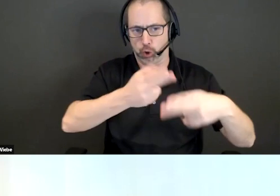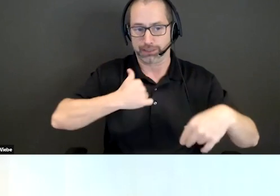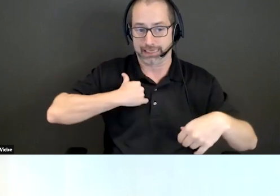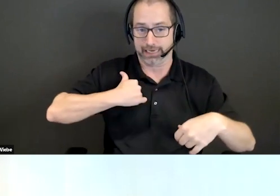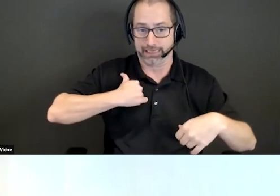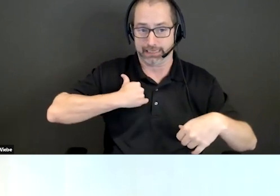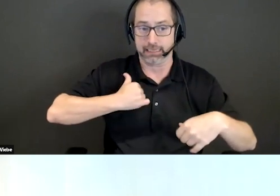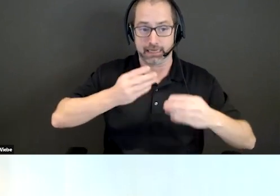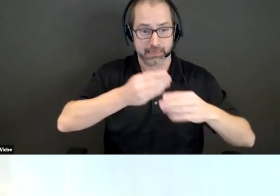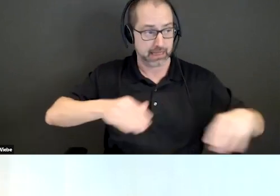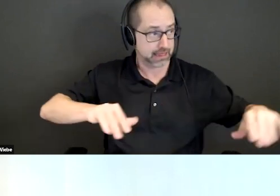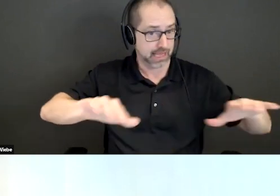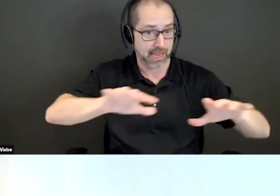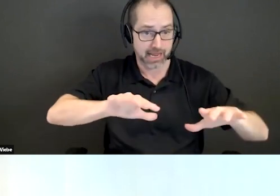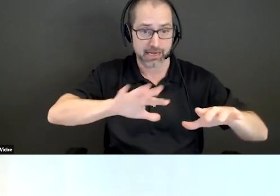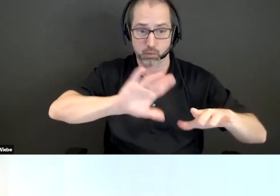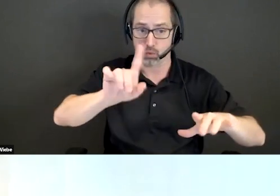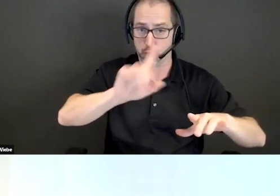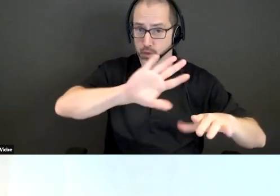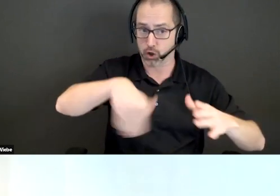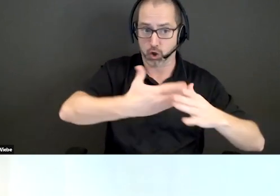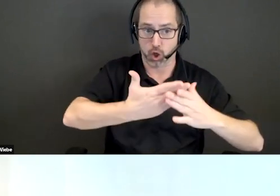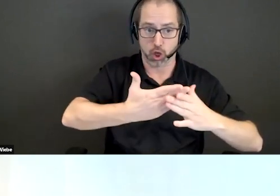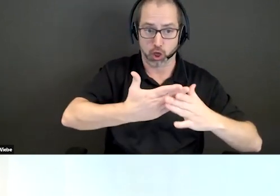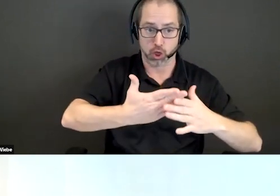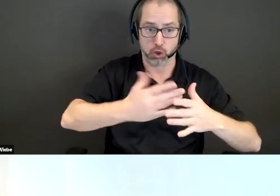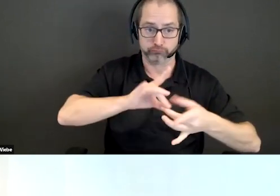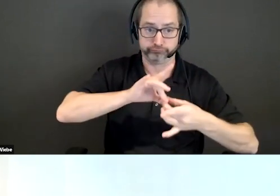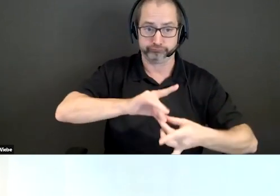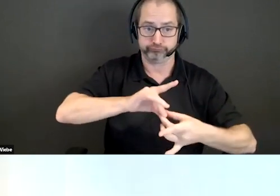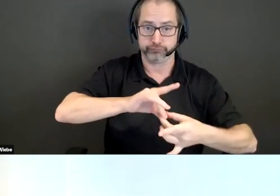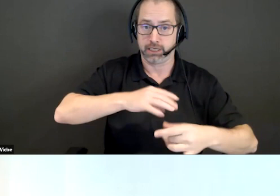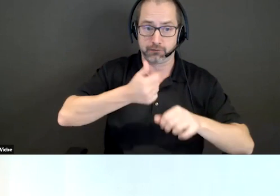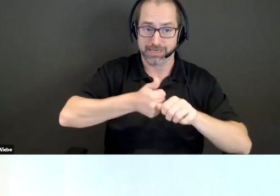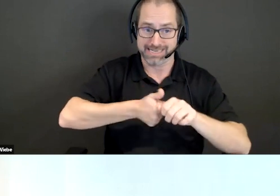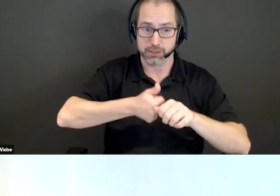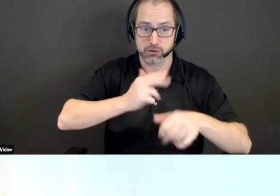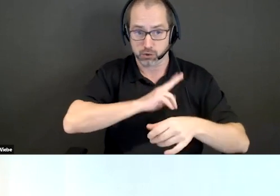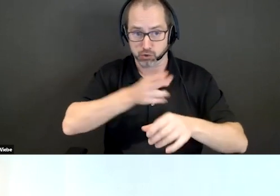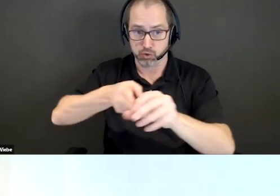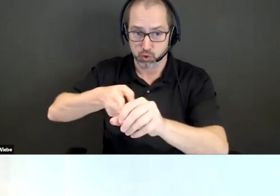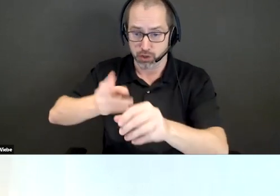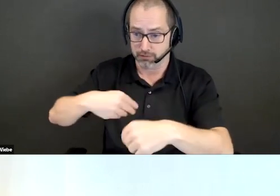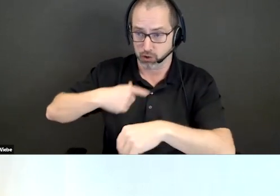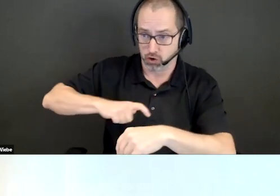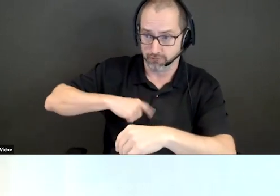which we may all be situated and from which each of us is joining the conference today. Currently